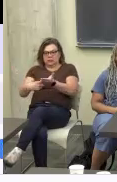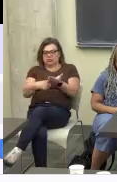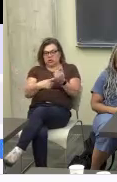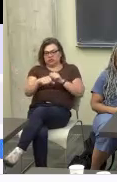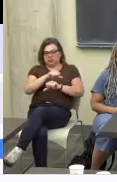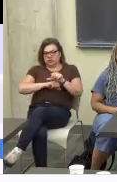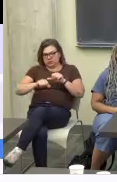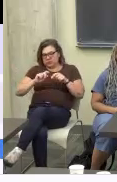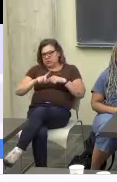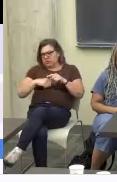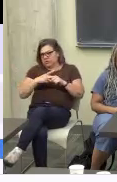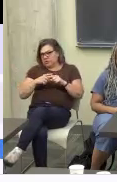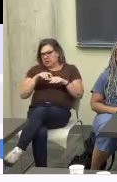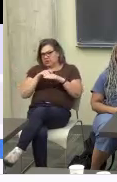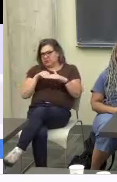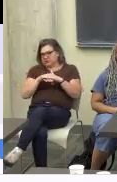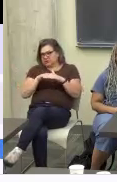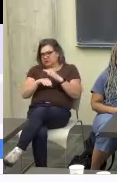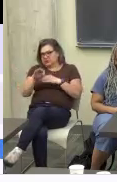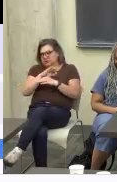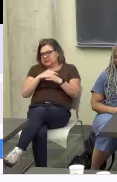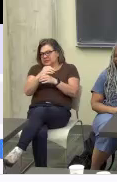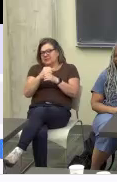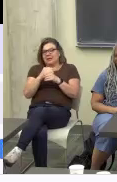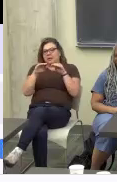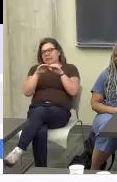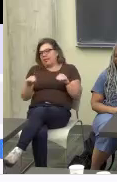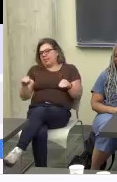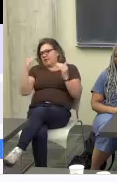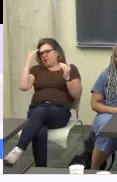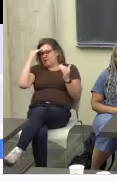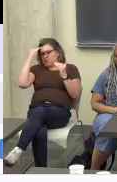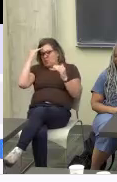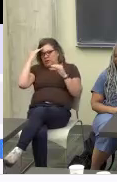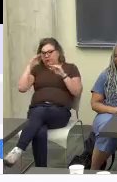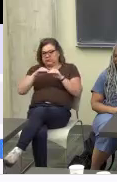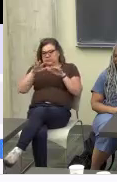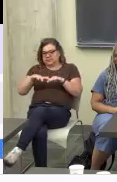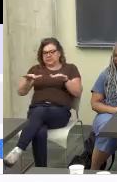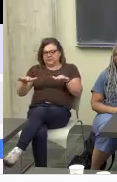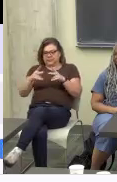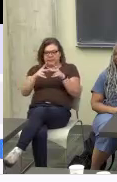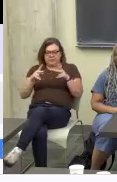accessibility and not getting the level of awareness out into the places in the world